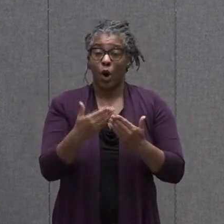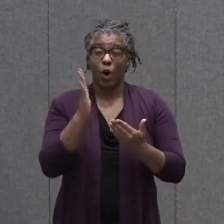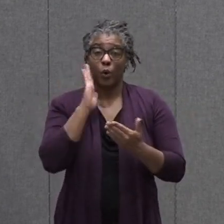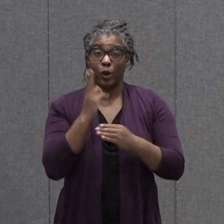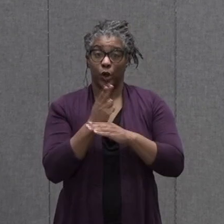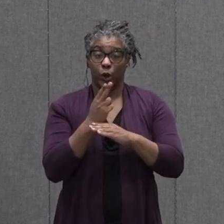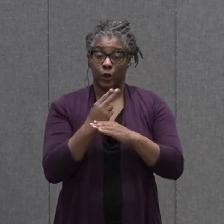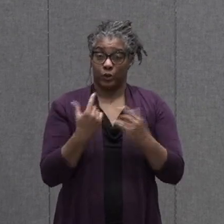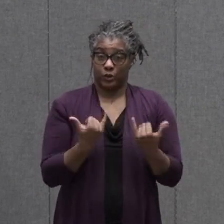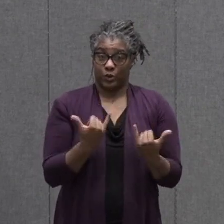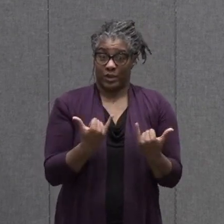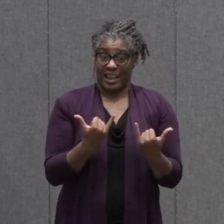Let's start with wh.